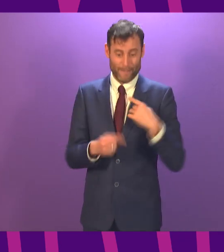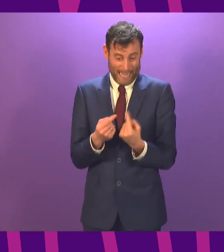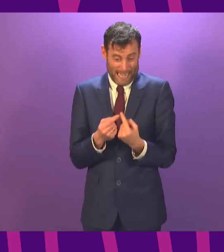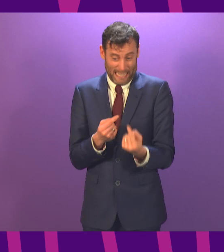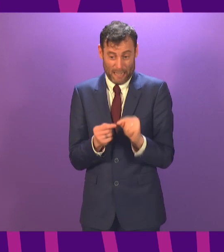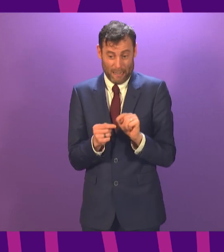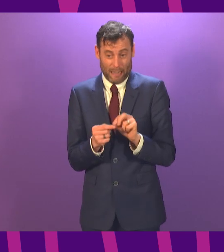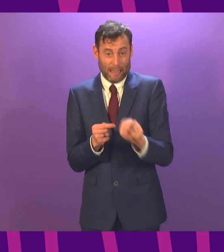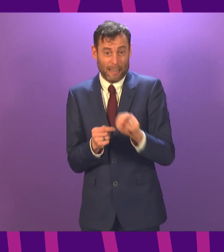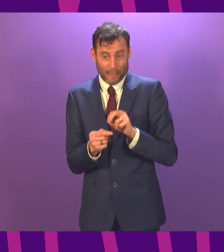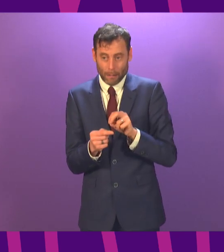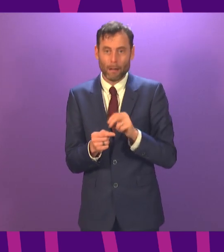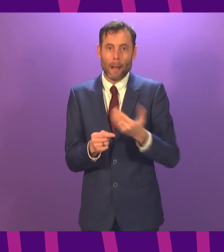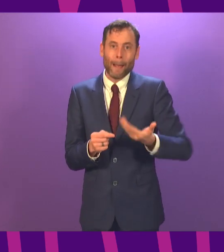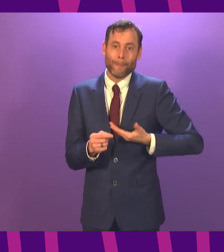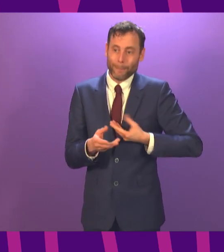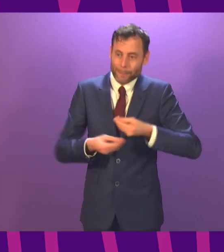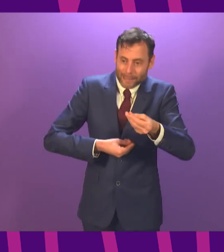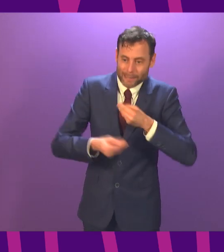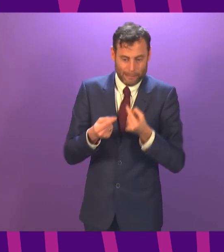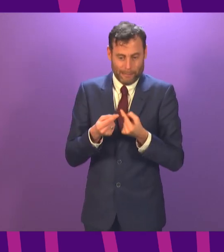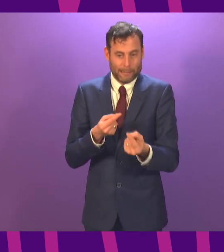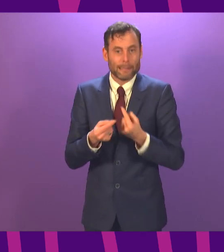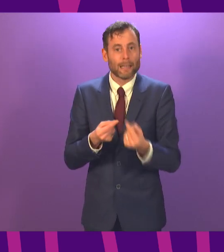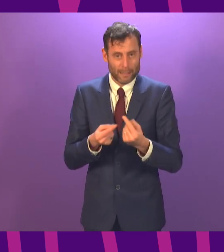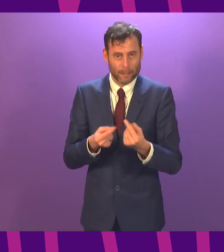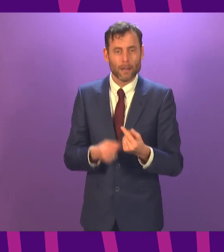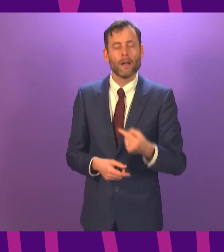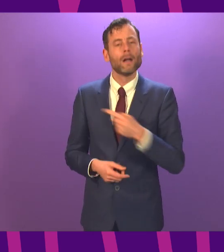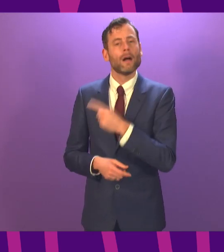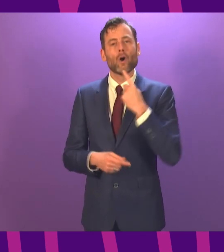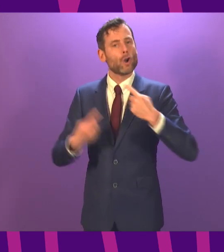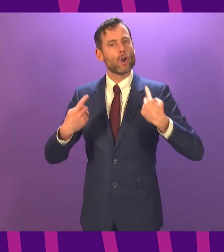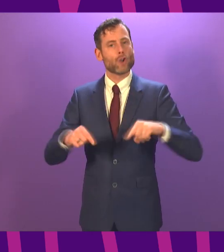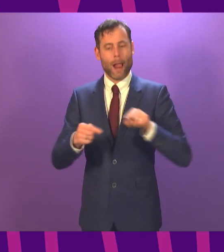The regulations that prohibit travel between Scotland and other parts of the UK without